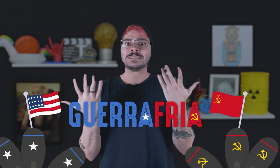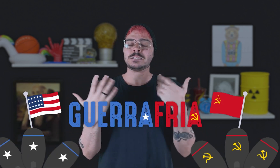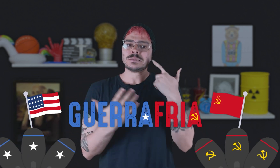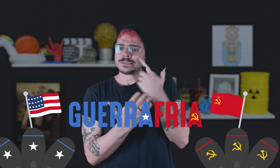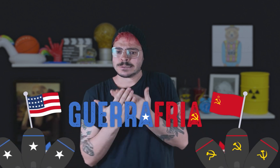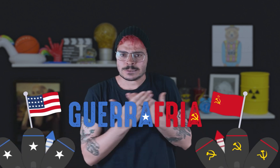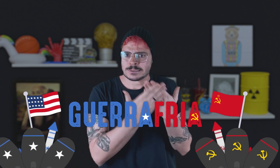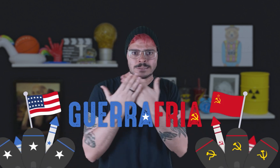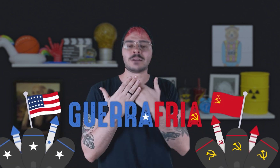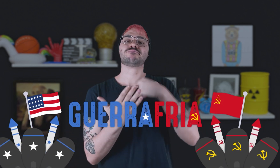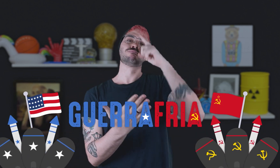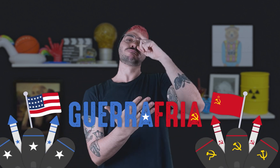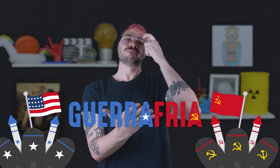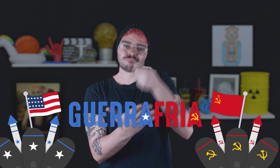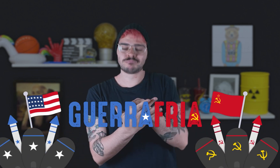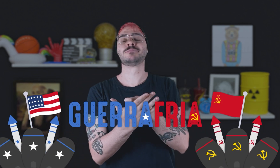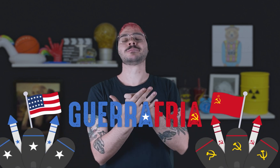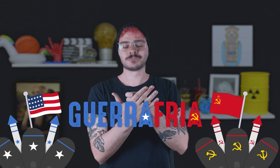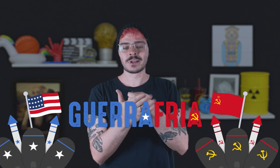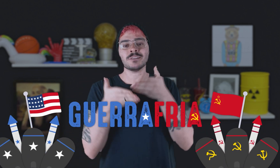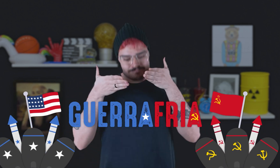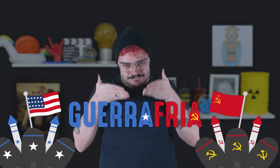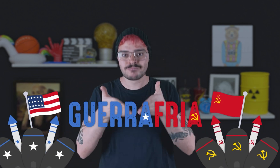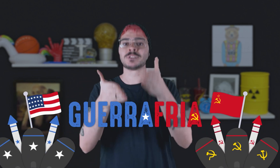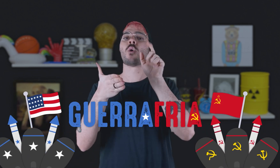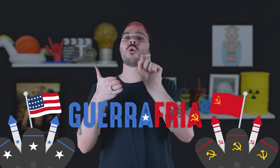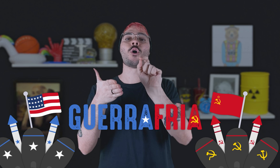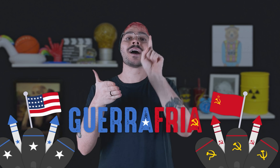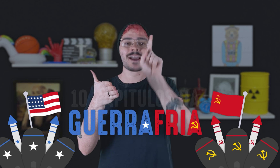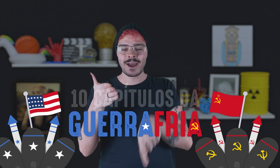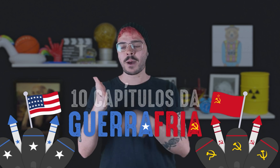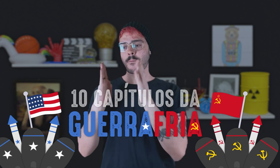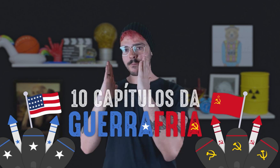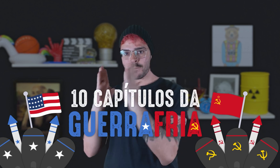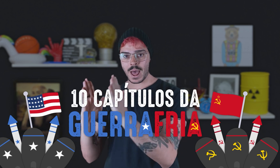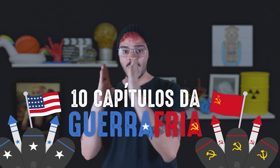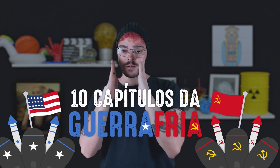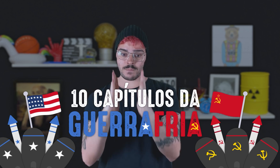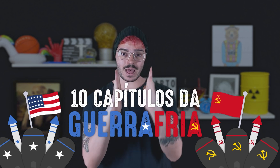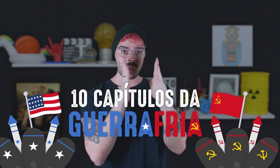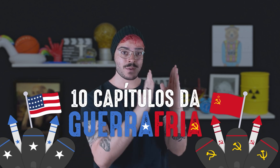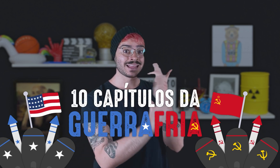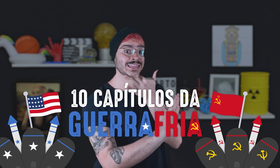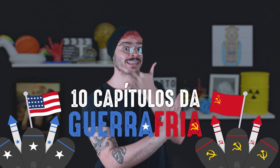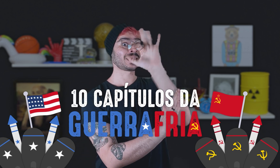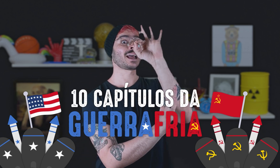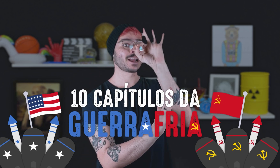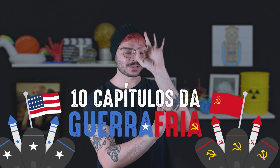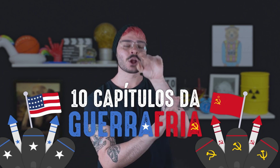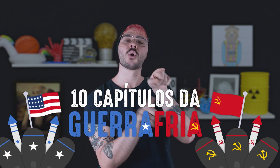I decided to make 10 chapters